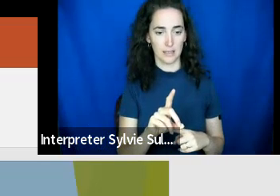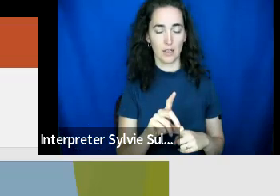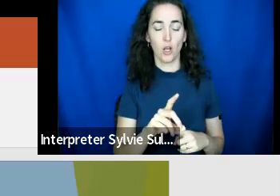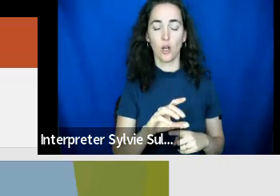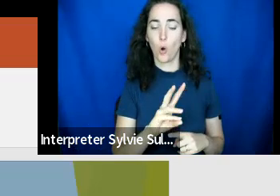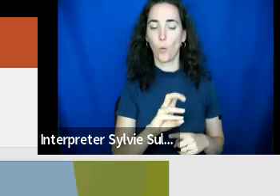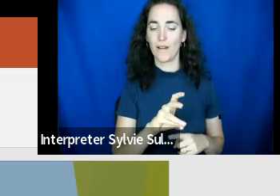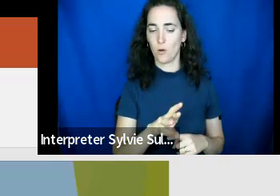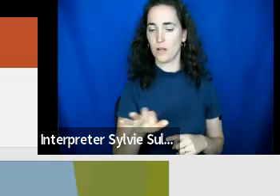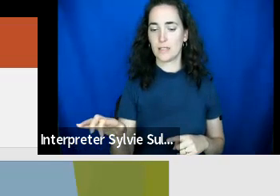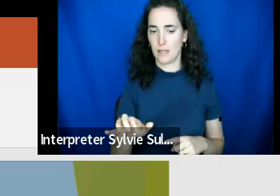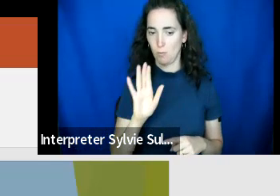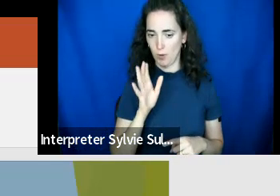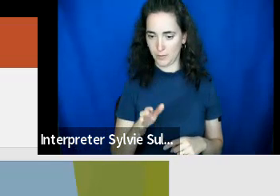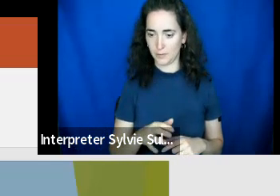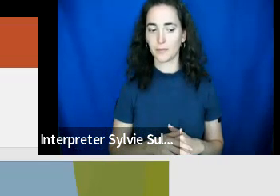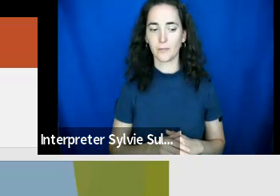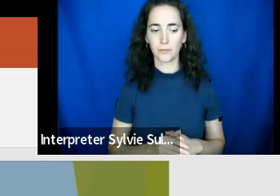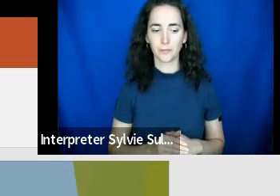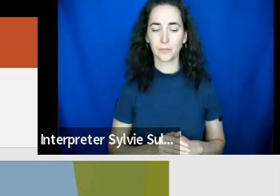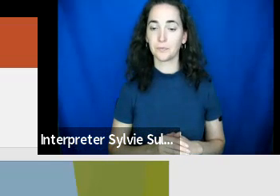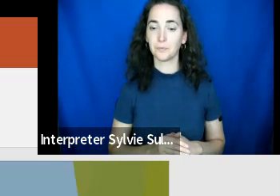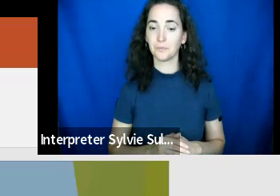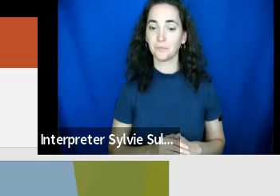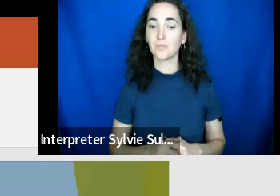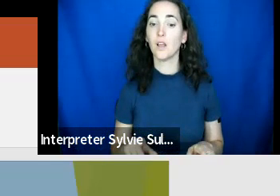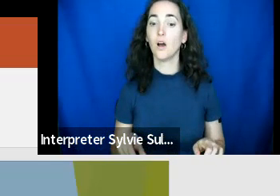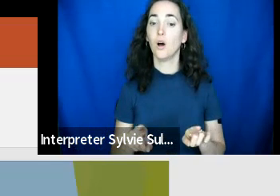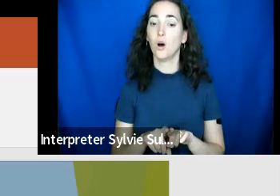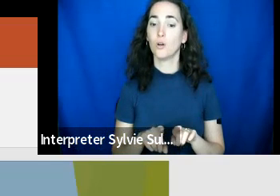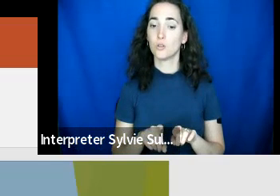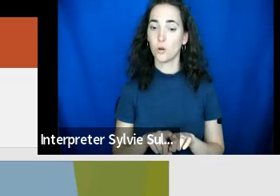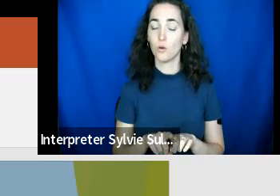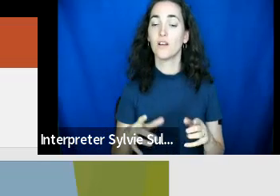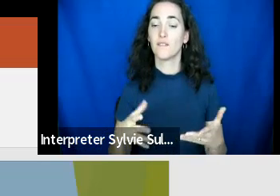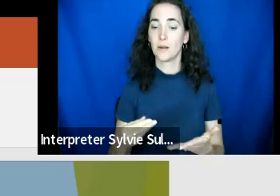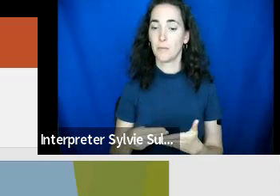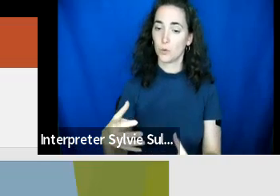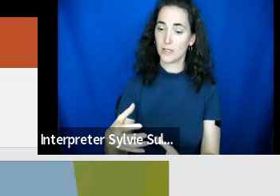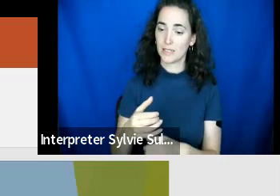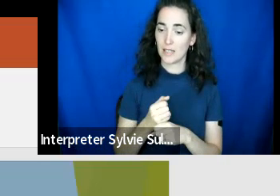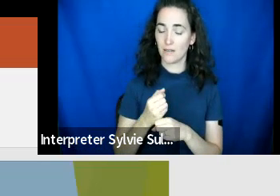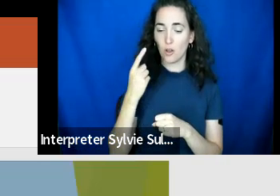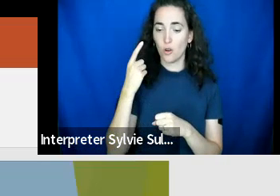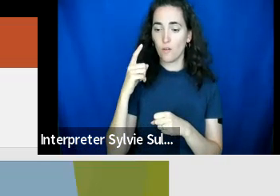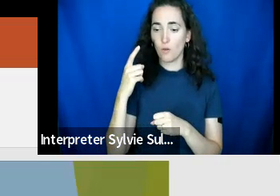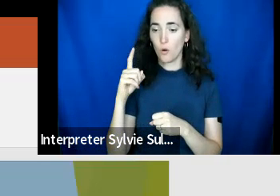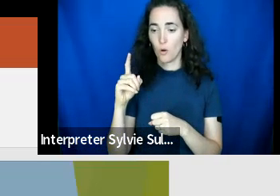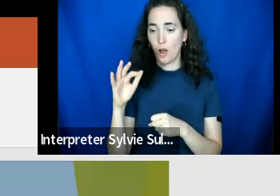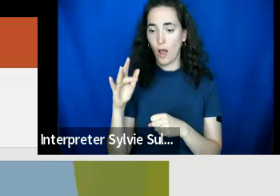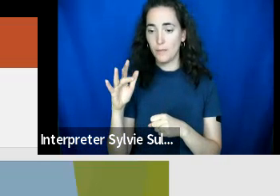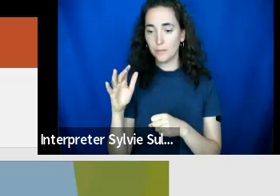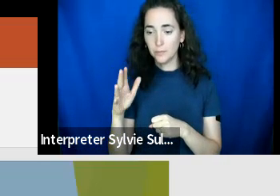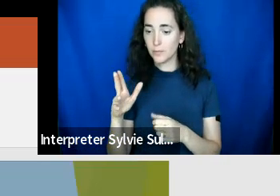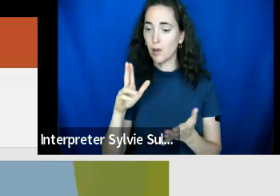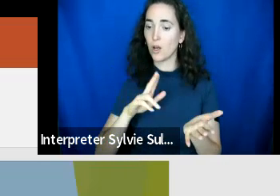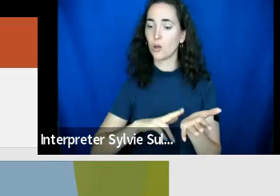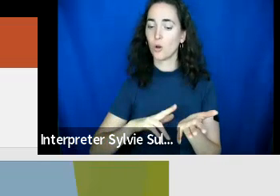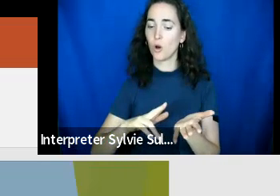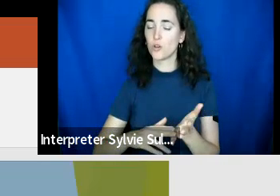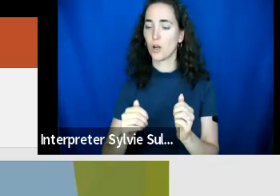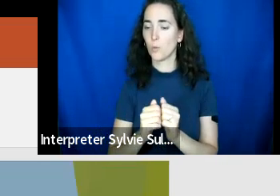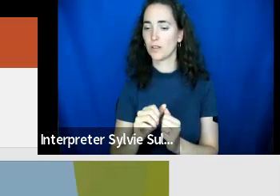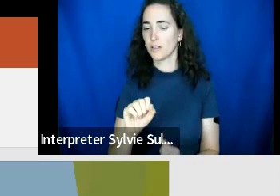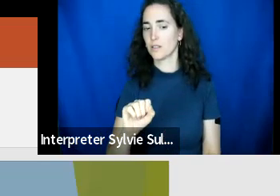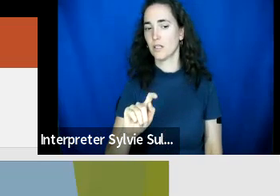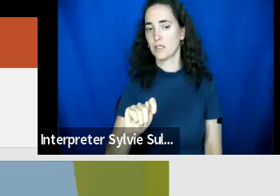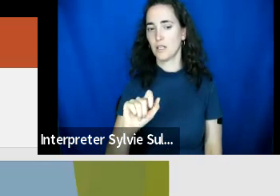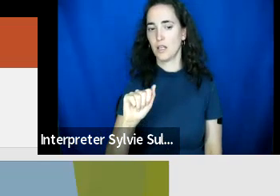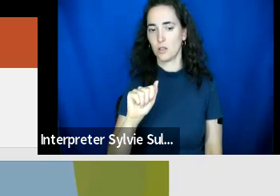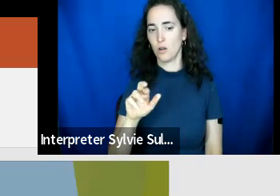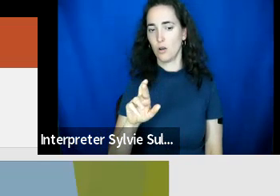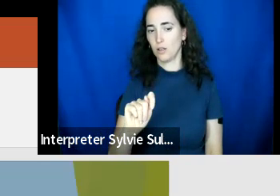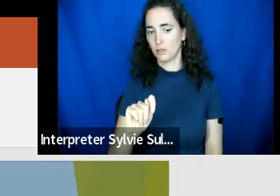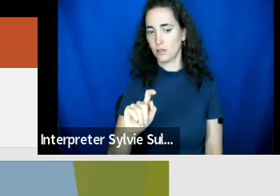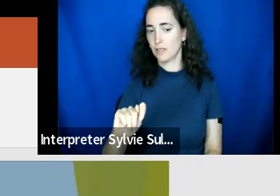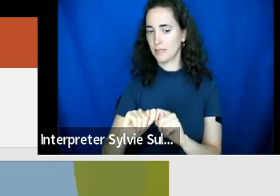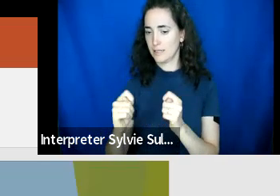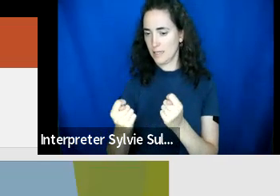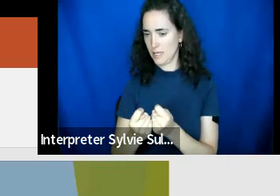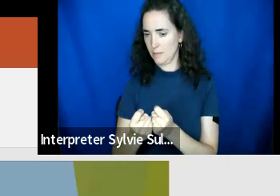ocdd's waiver side we also receive funding to con contract with the start team, and the start is nationally now.